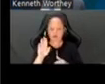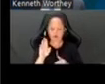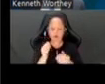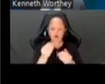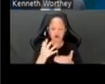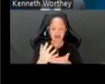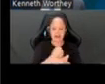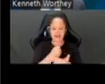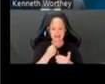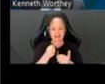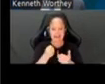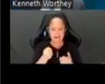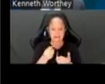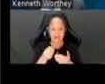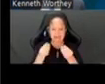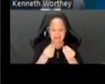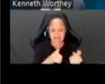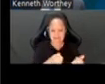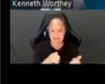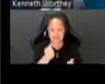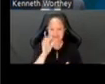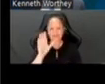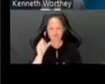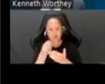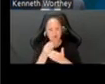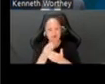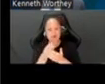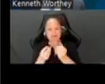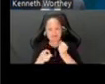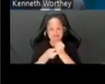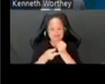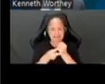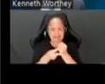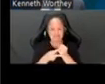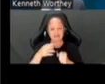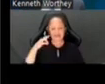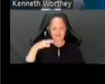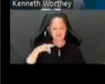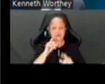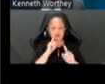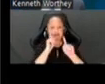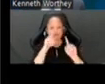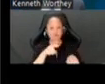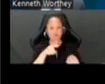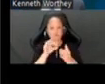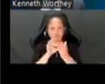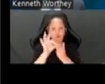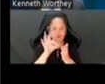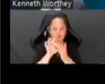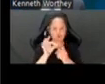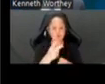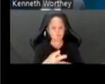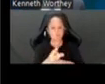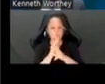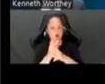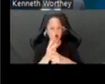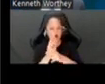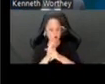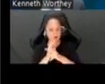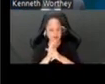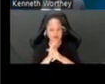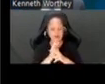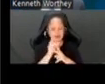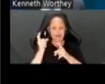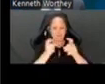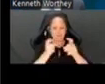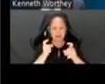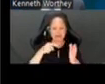and savings plan. Your savings. Credit reports and scores. Borrowing basic. Managing debt.